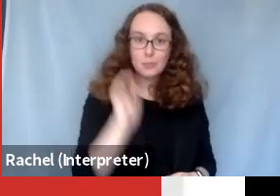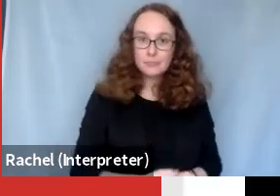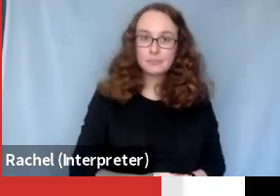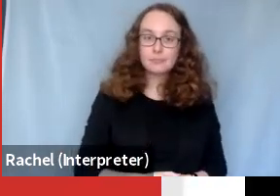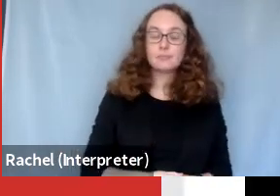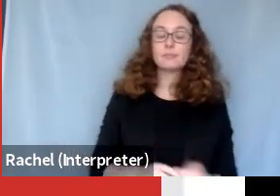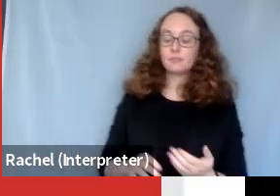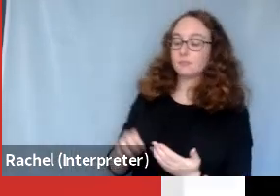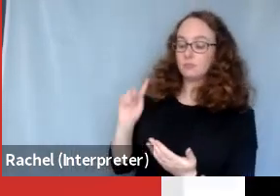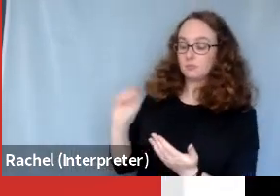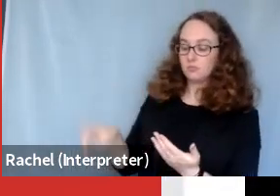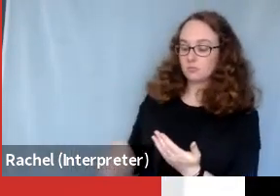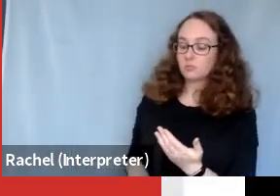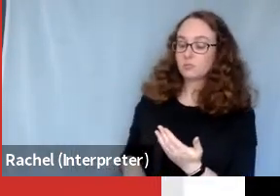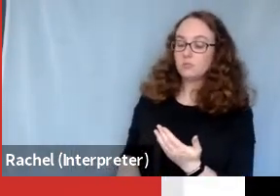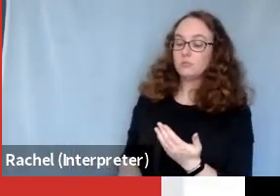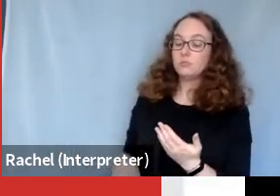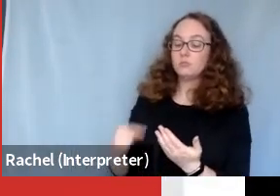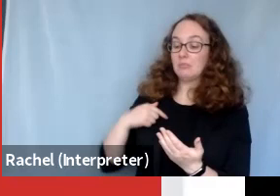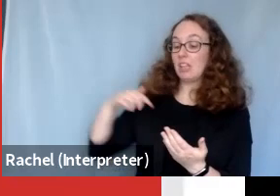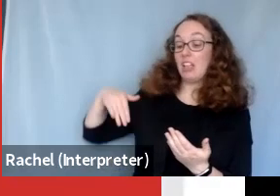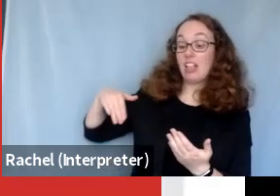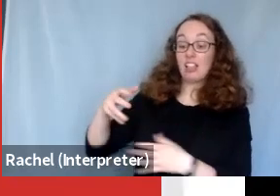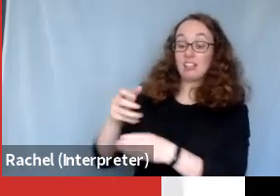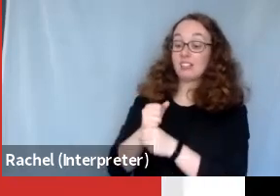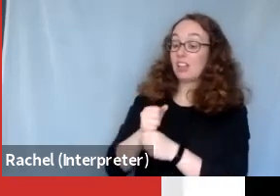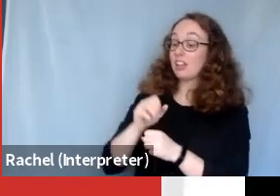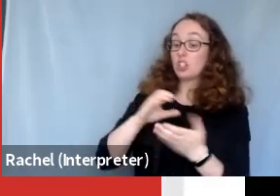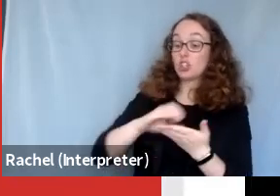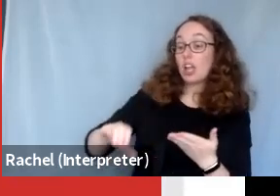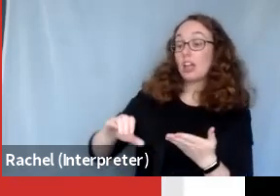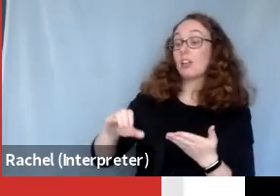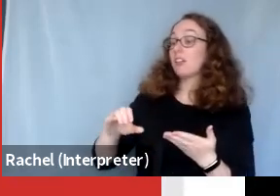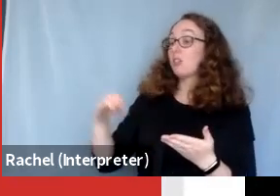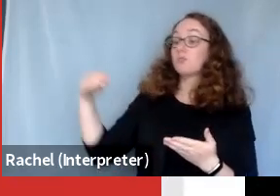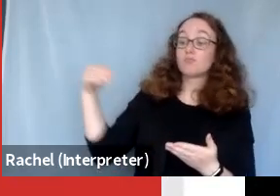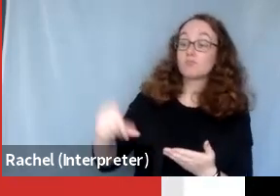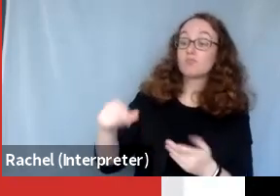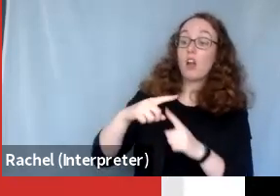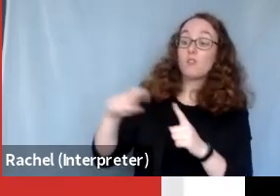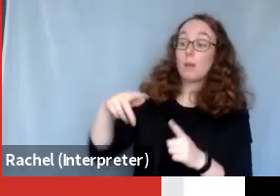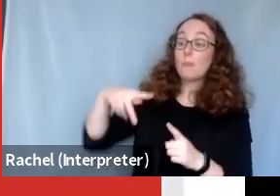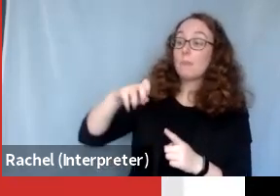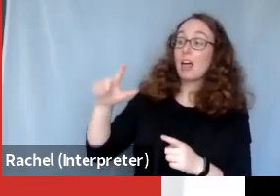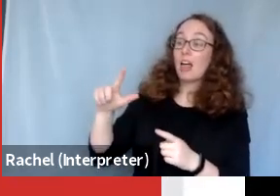received a check or direct deposit from my program who can I contact to access that? Sarah, I'll go ahead and send you a